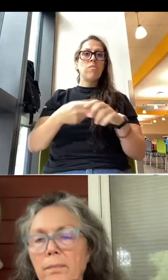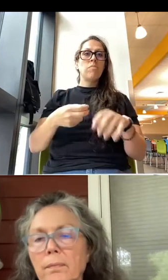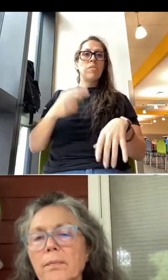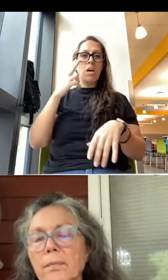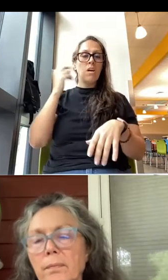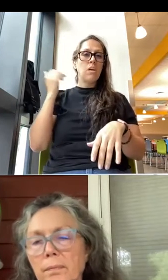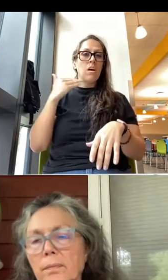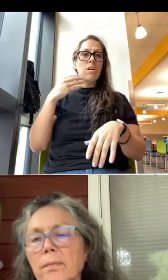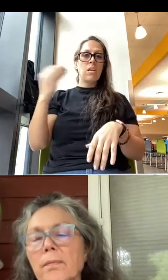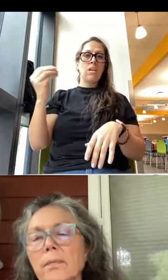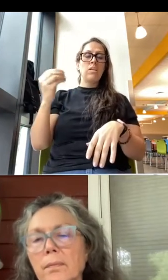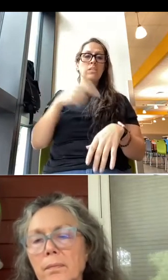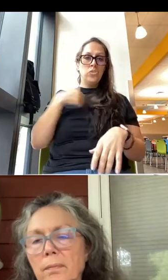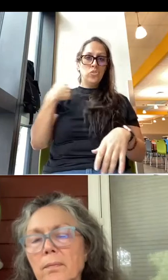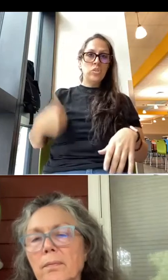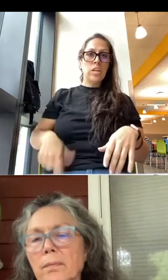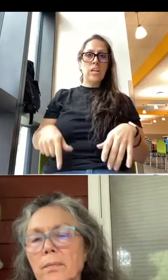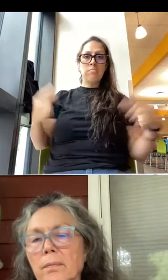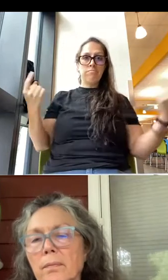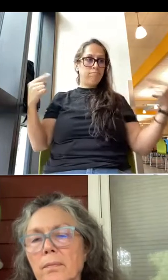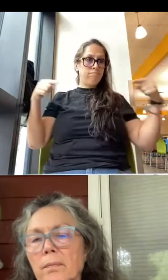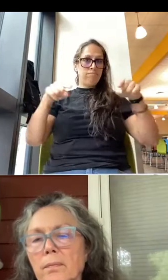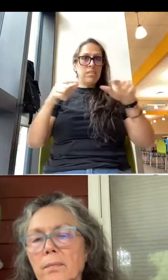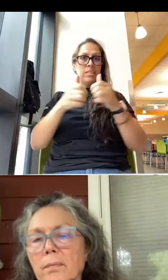you know, separately, and they actually come from two different